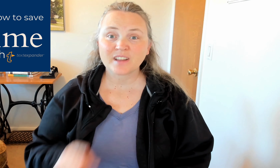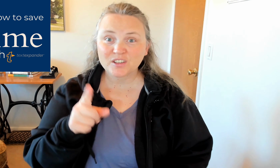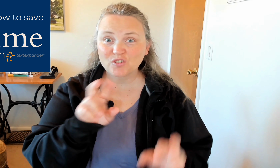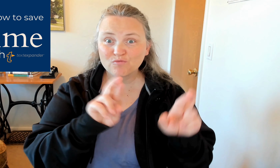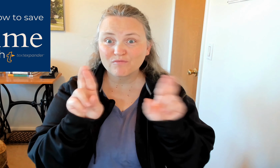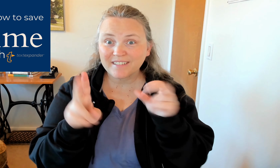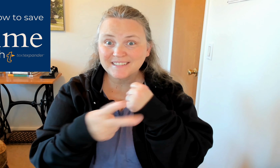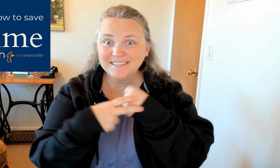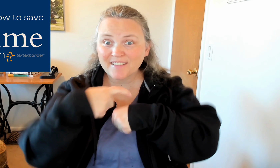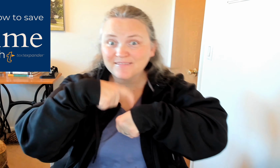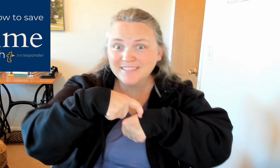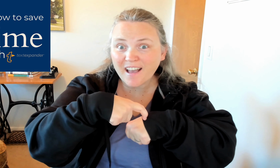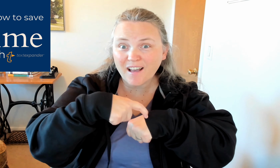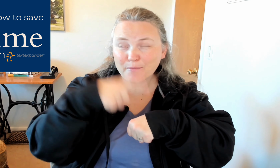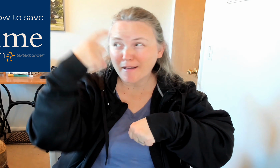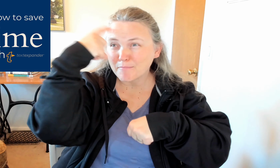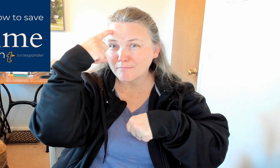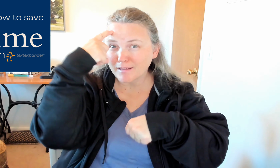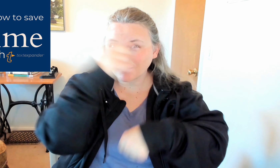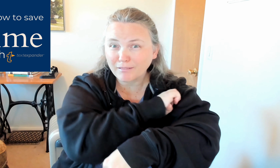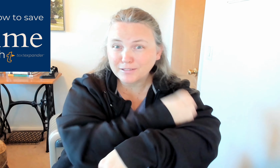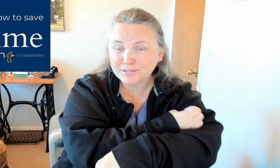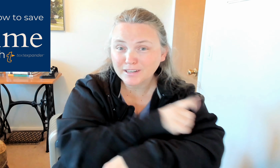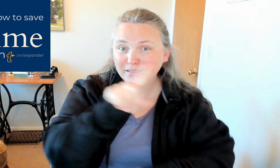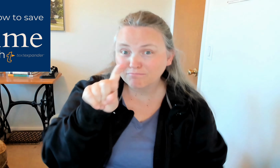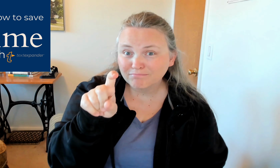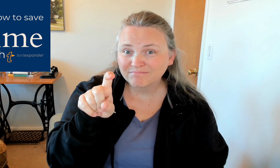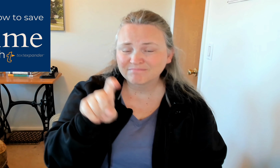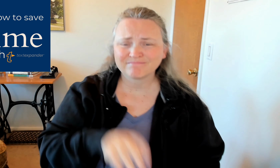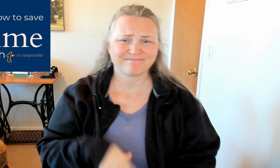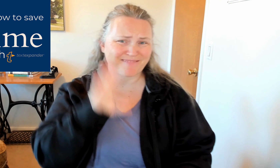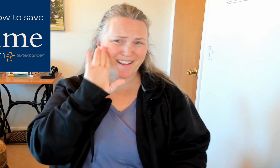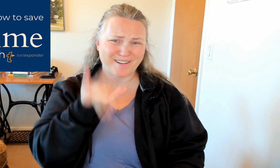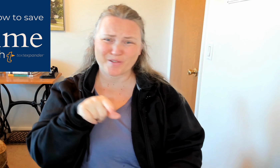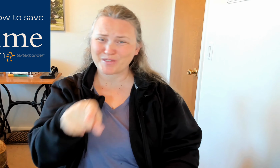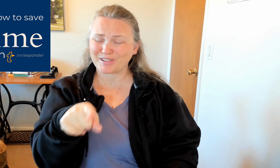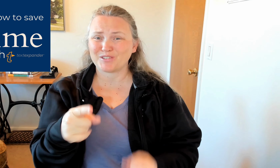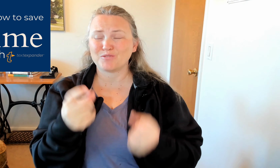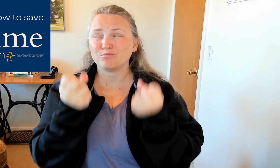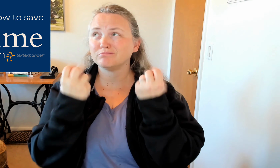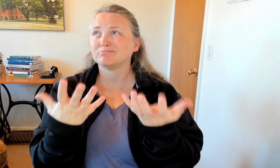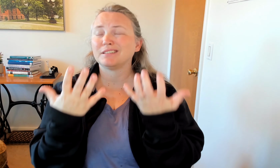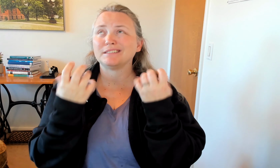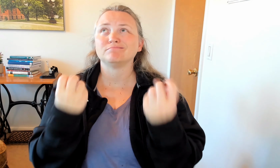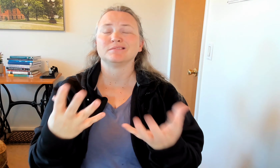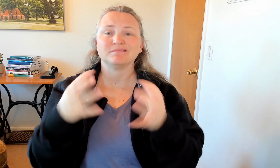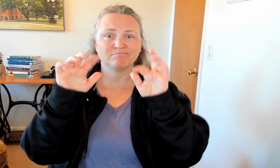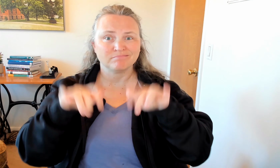Are you ready to save significant time and mental load? As a faculty member I know there are so many things that